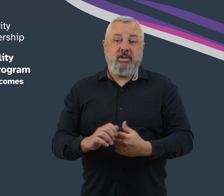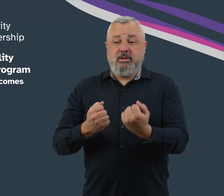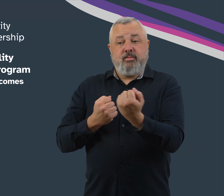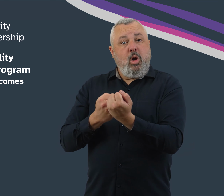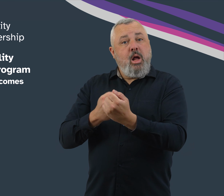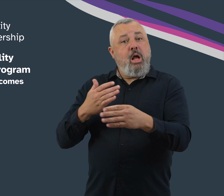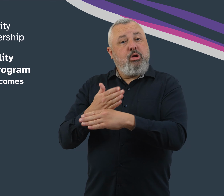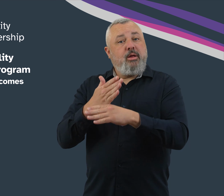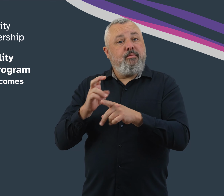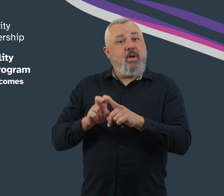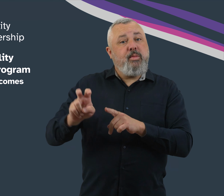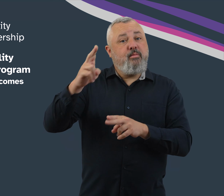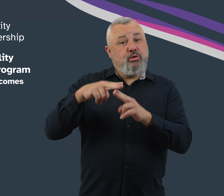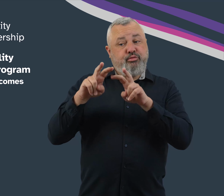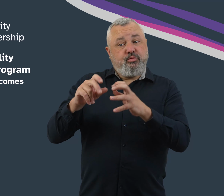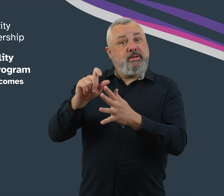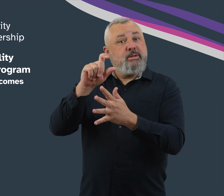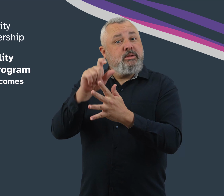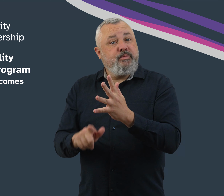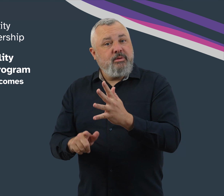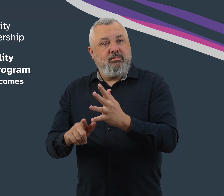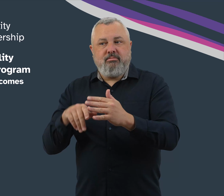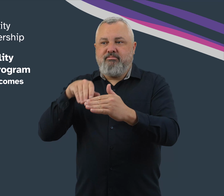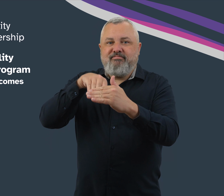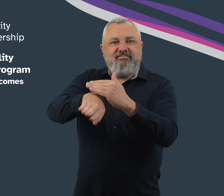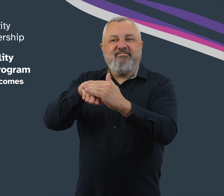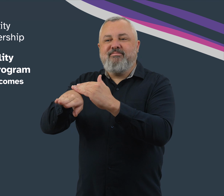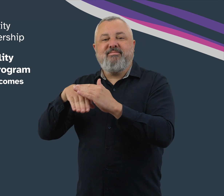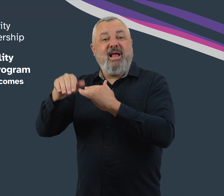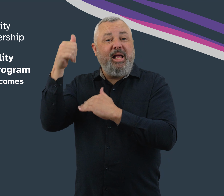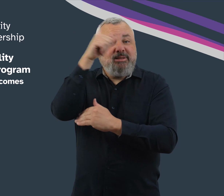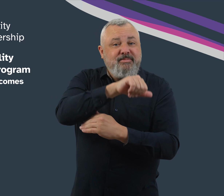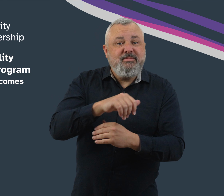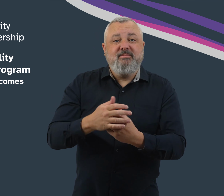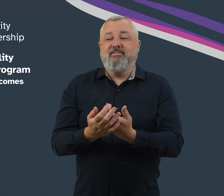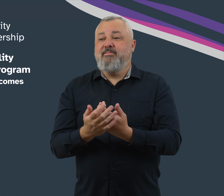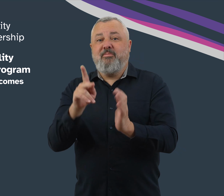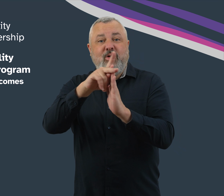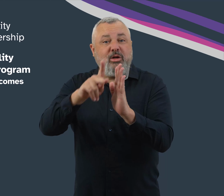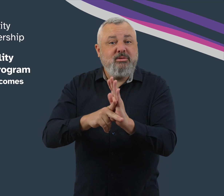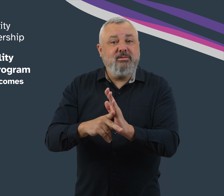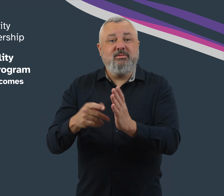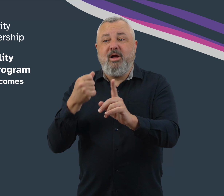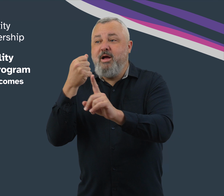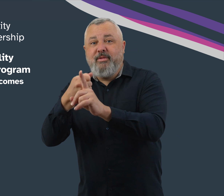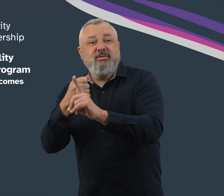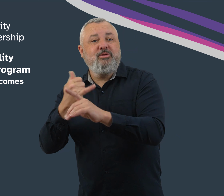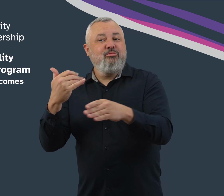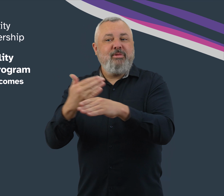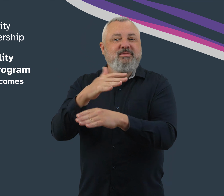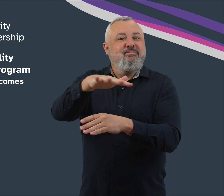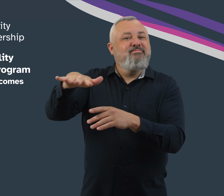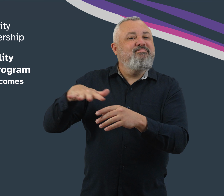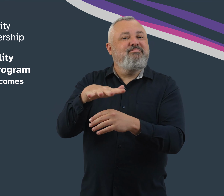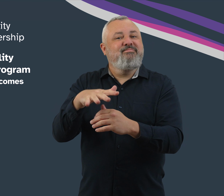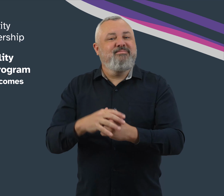support the development of career pathways for researchers with disability into academic, policy, advocacy and practice fields, and